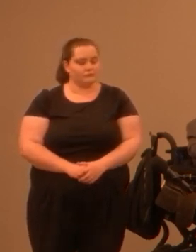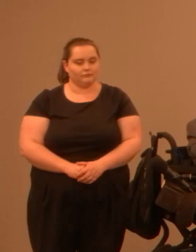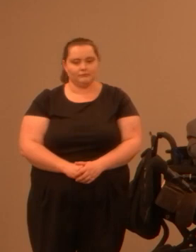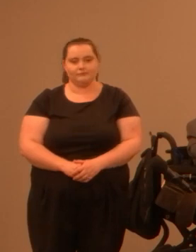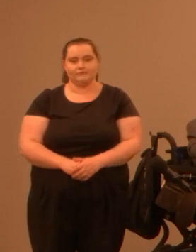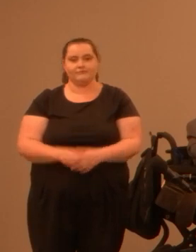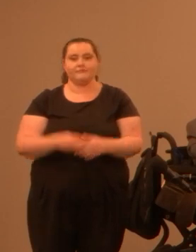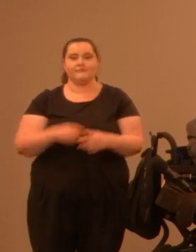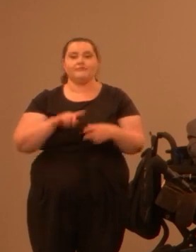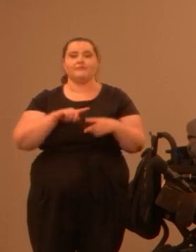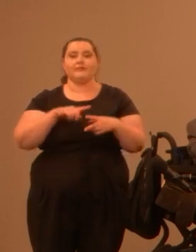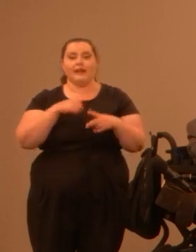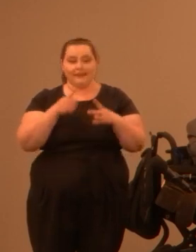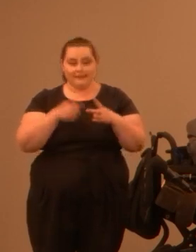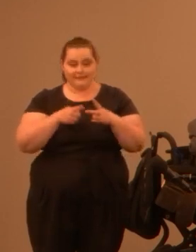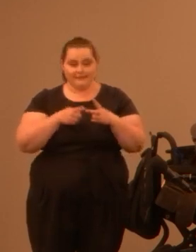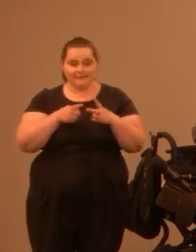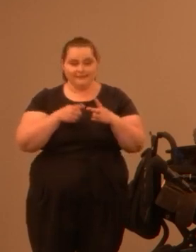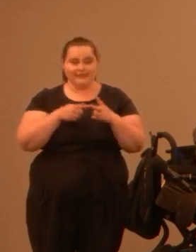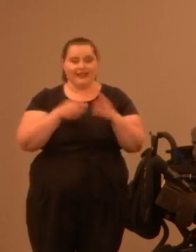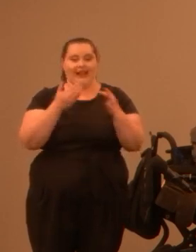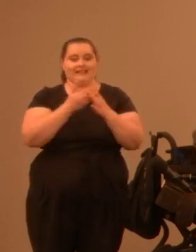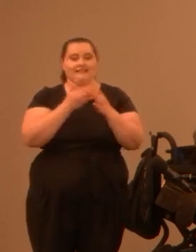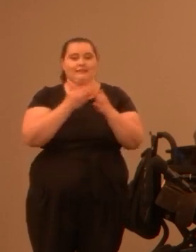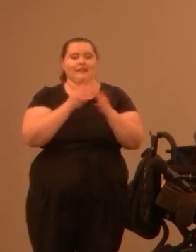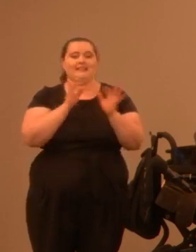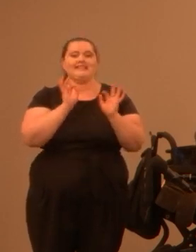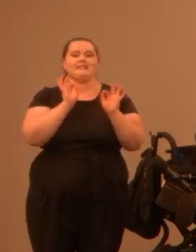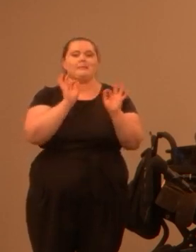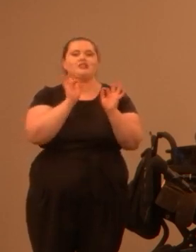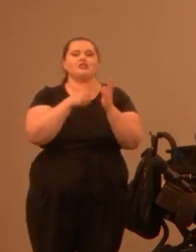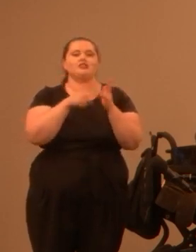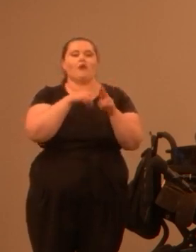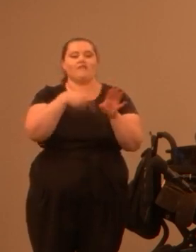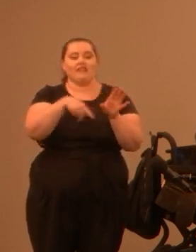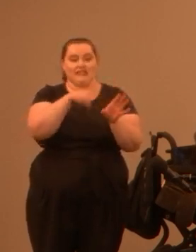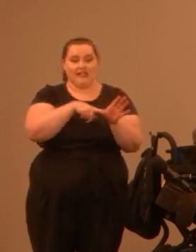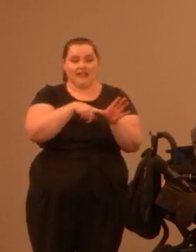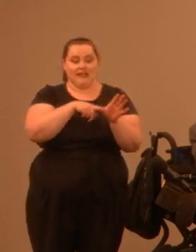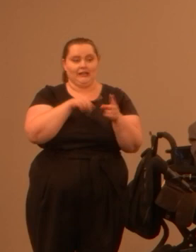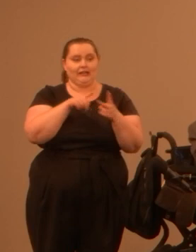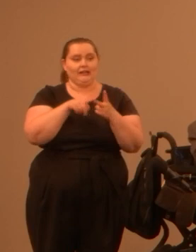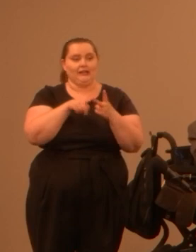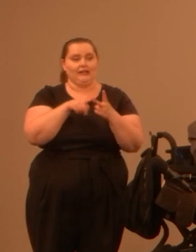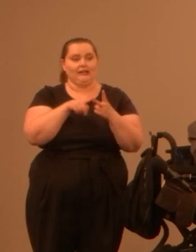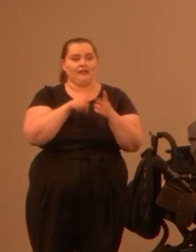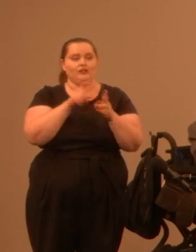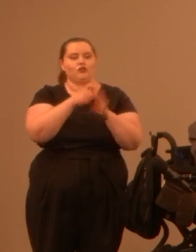And the Accessibility Specialist of the Year is Dr Liddy Neville.